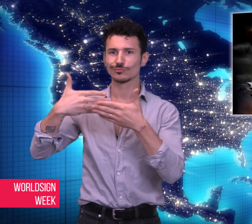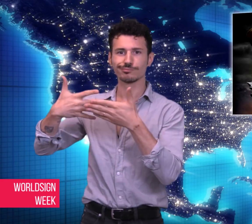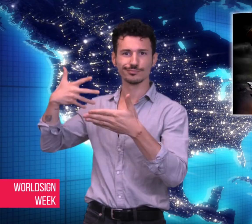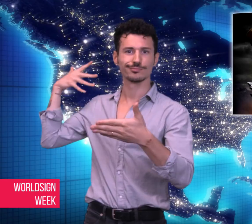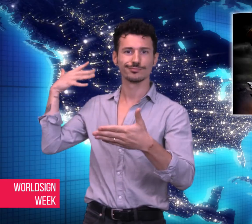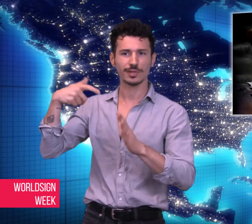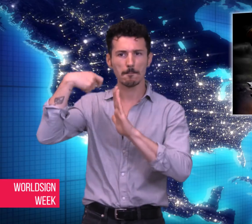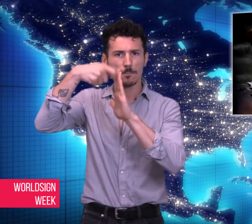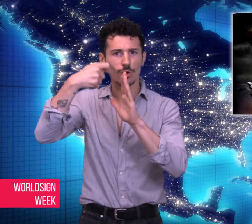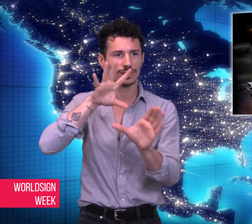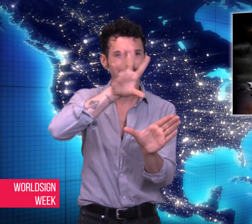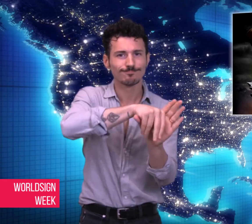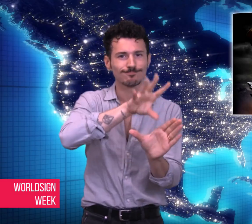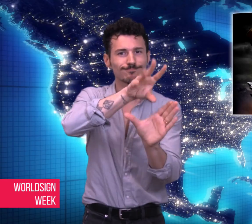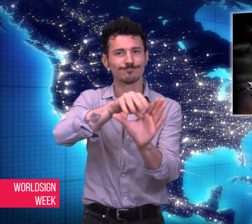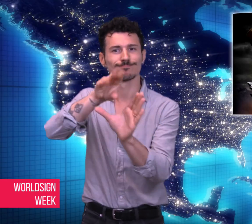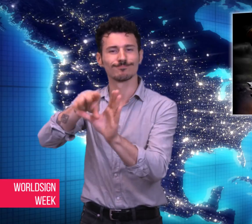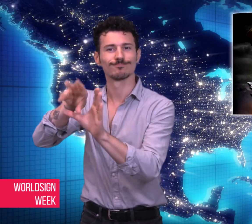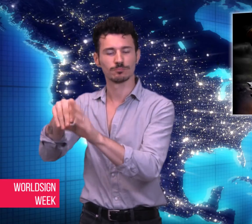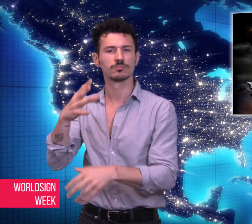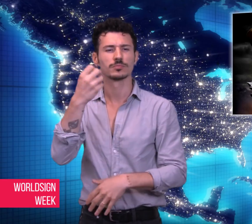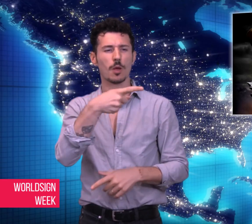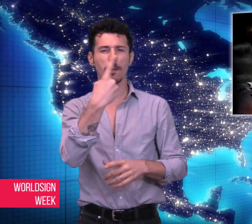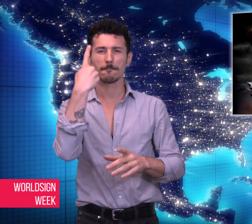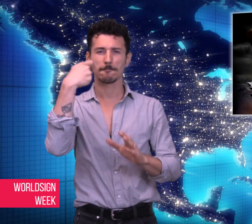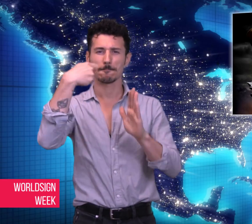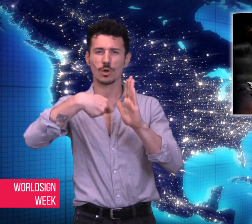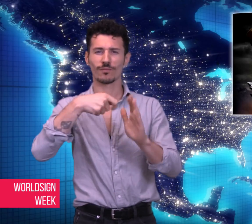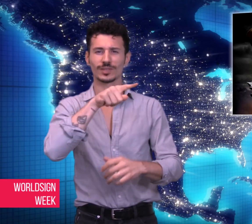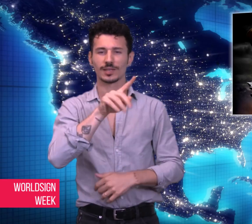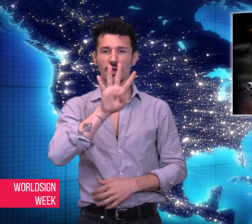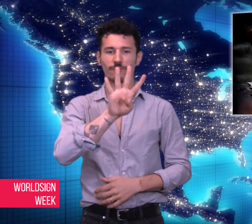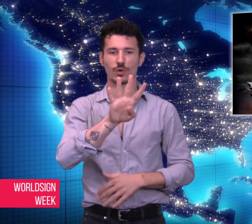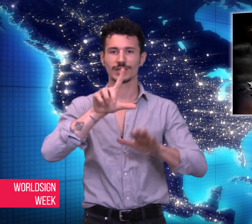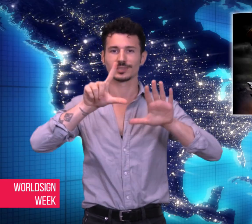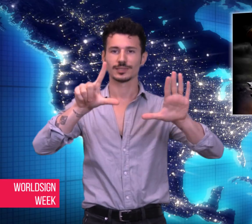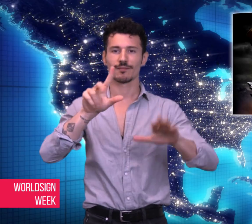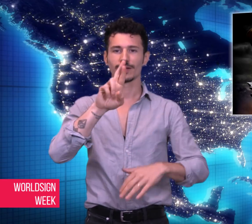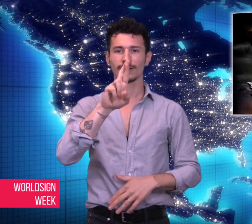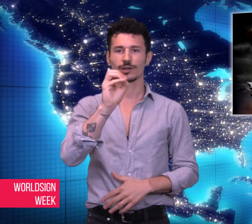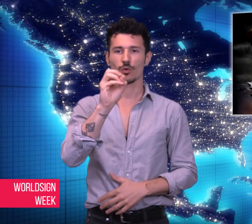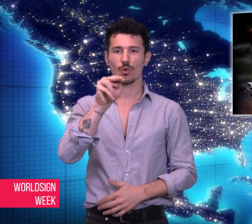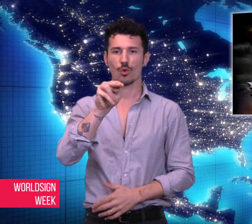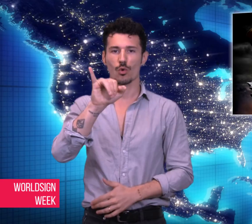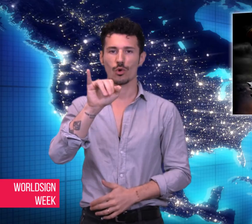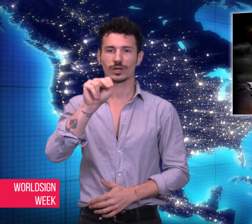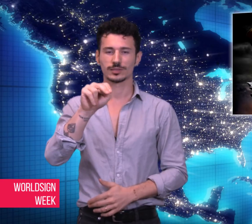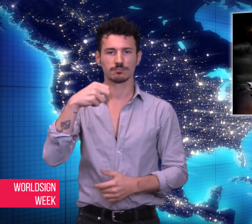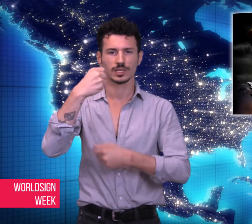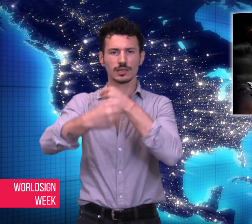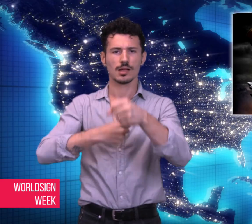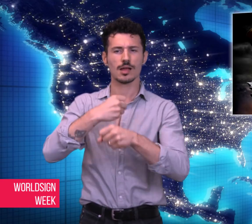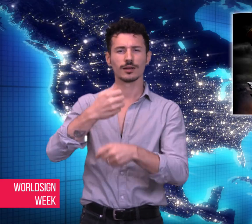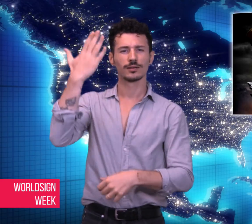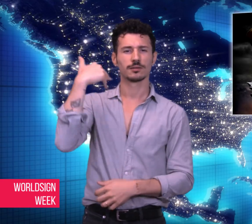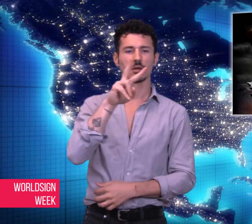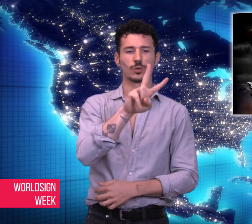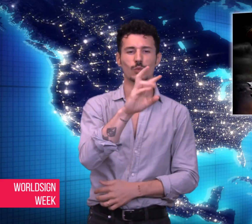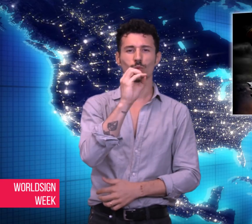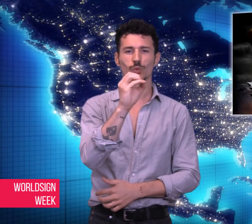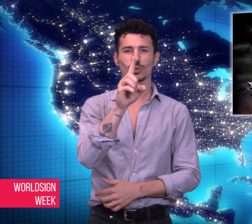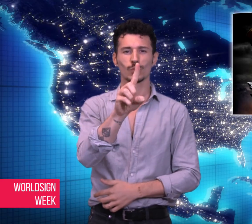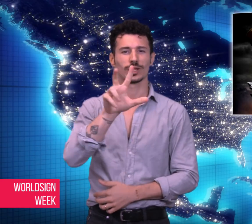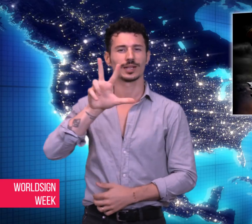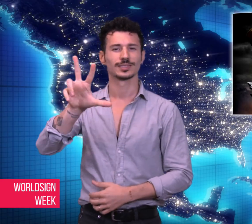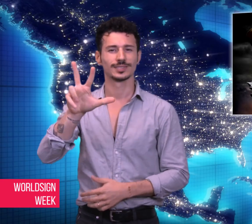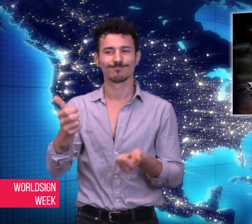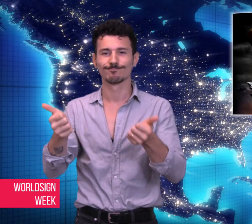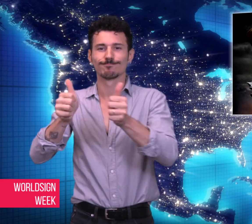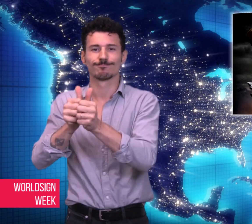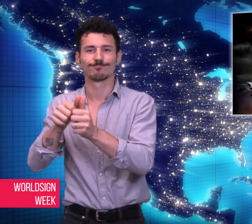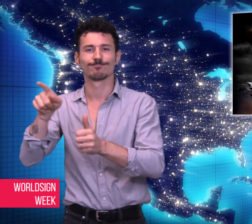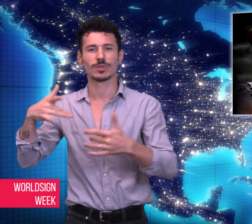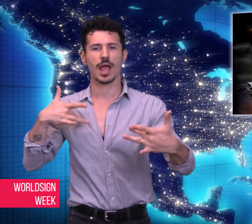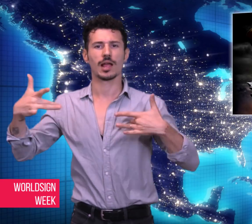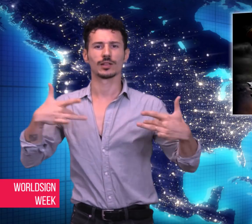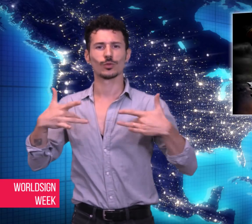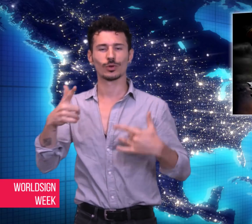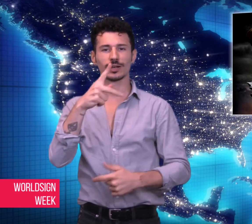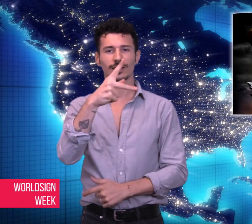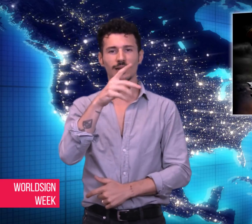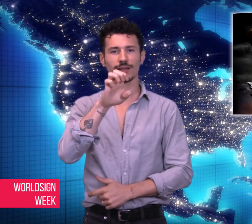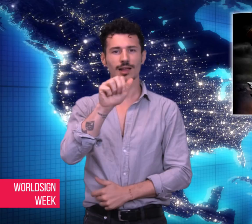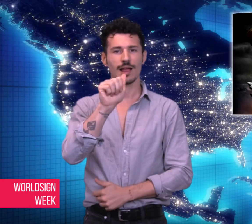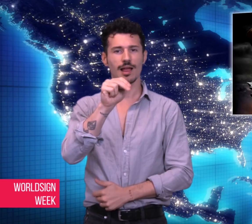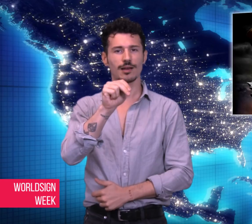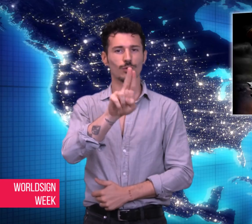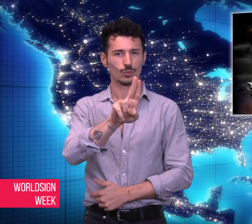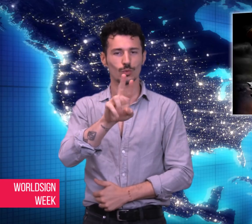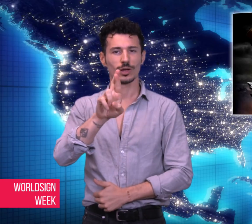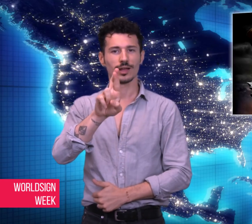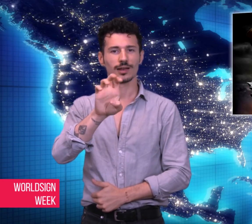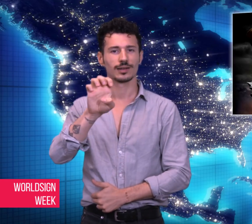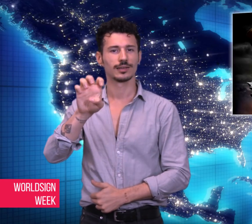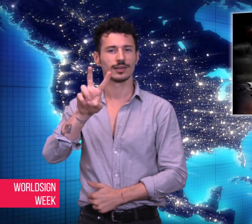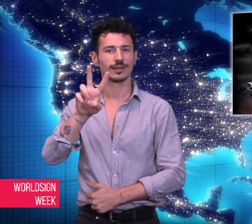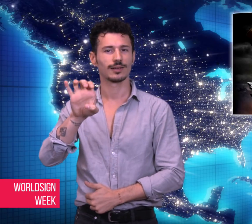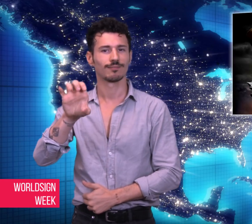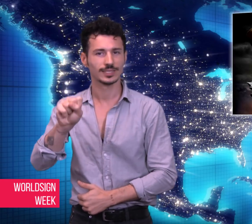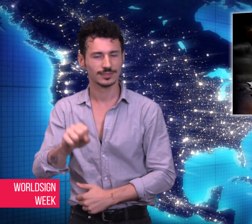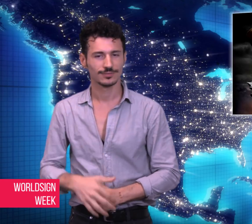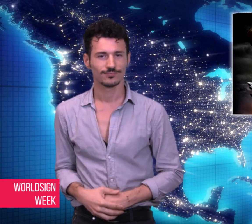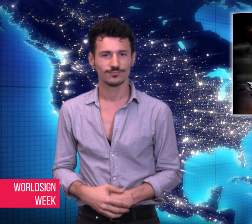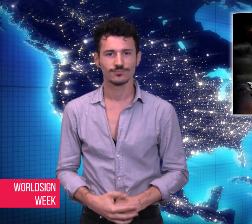including “47 Ronin” (2013) with Keanu Reeves.